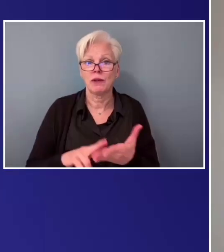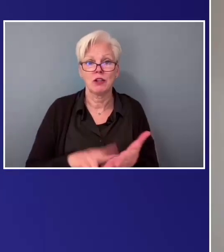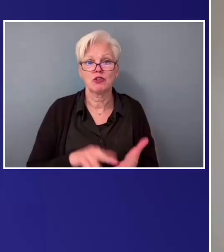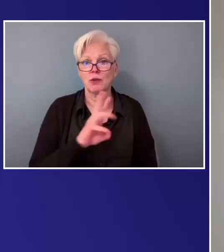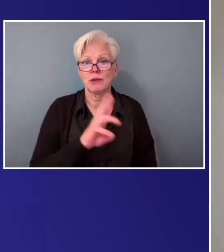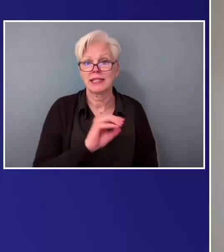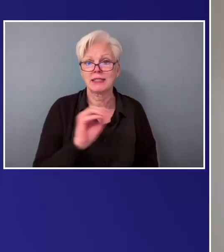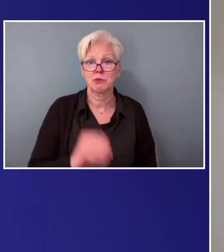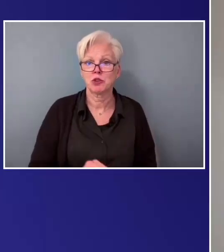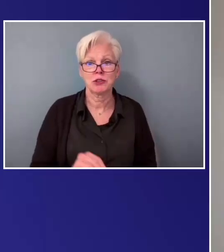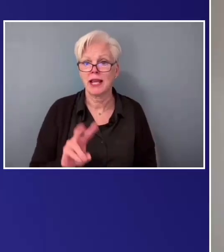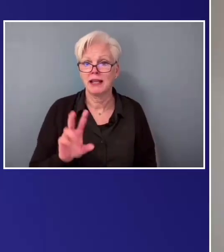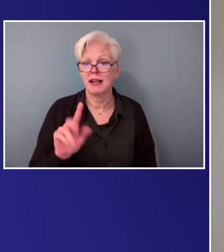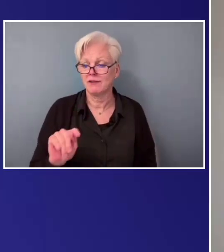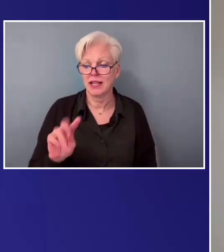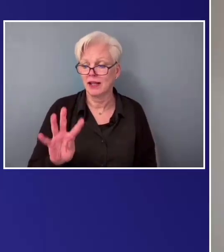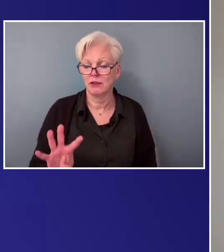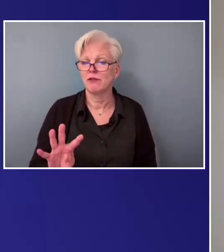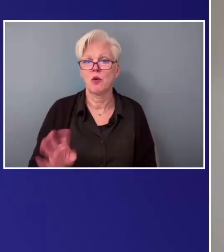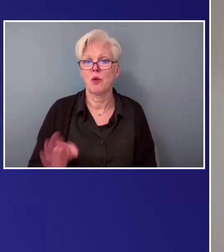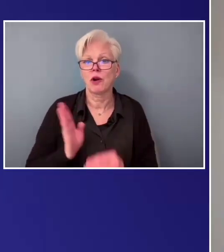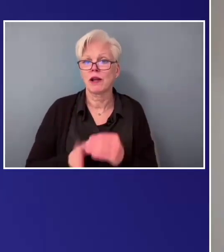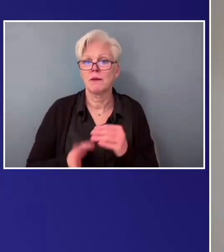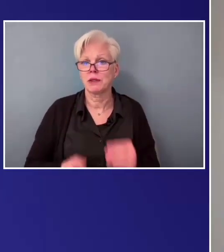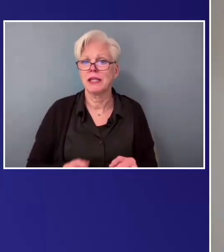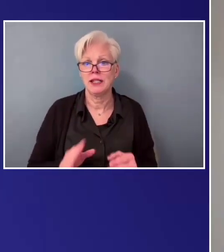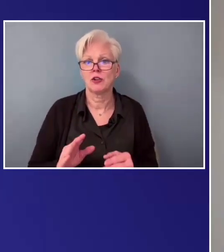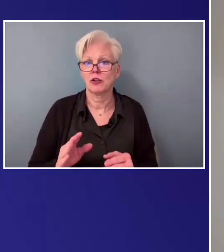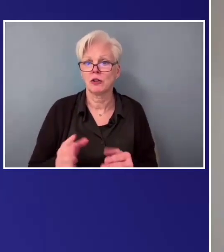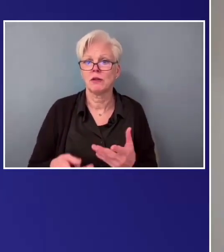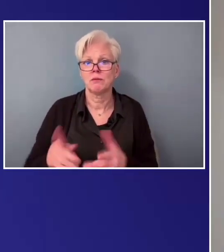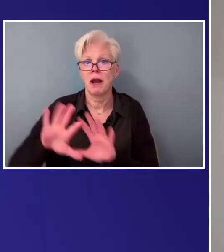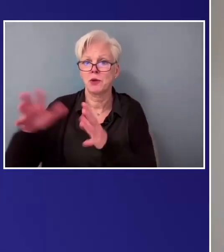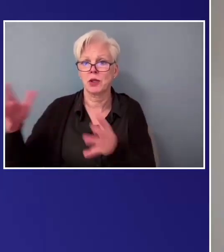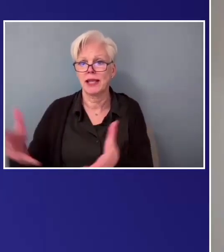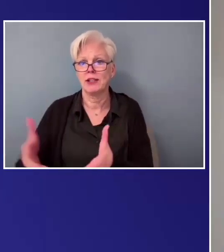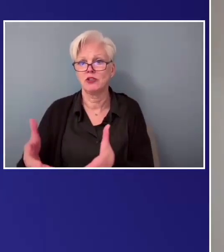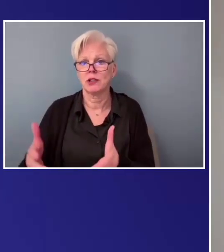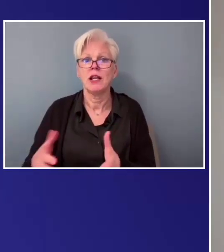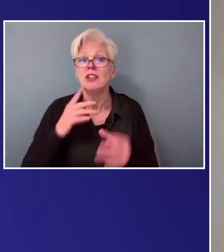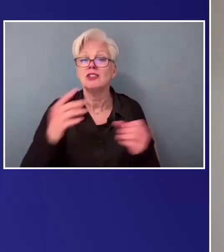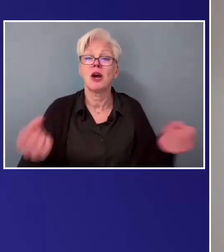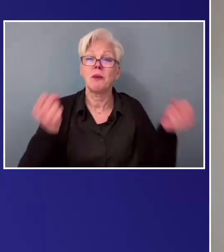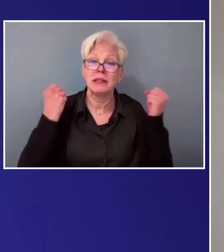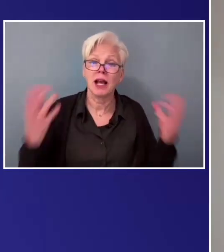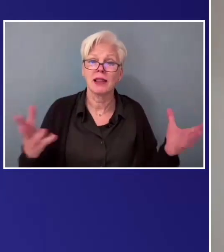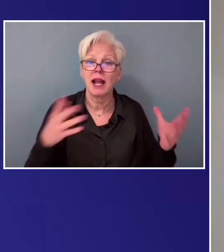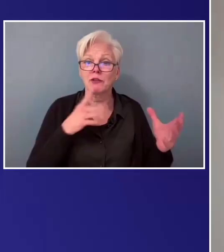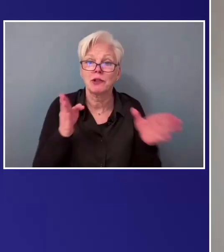the Title IV completer population, so it is -- it's a ton of really small programs. So the way this measure is,